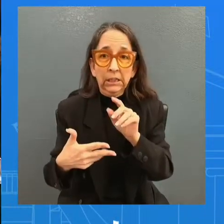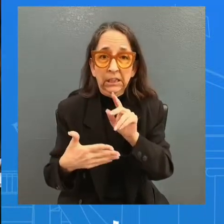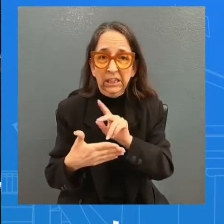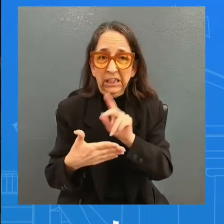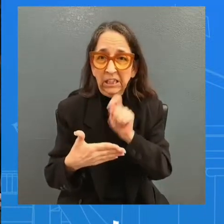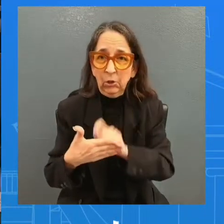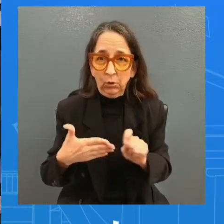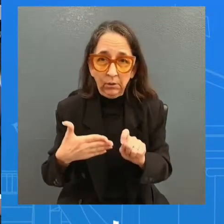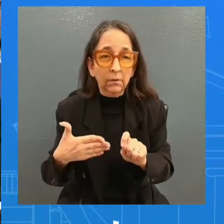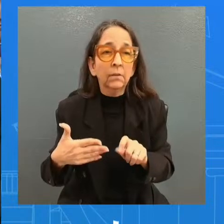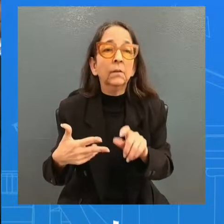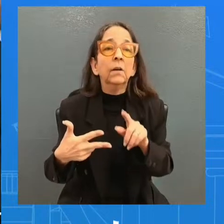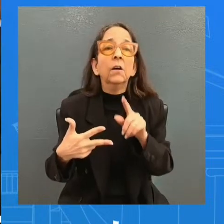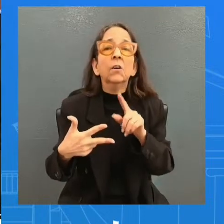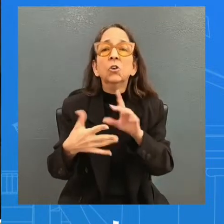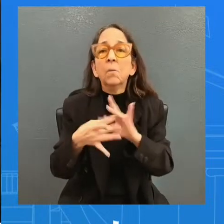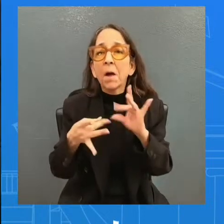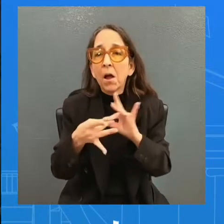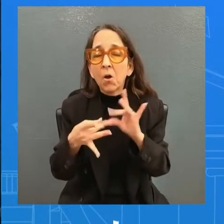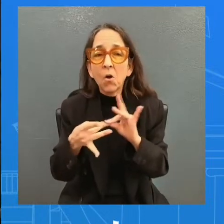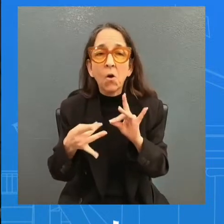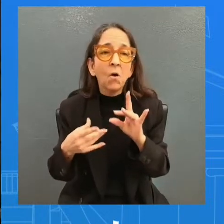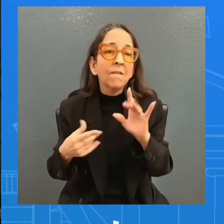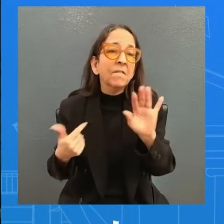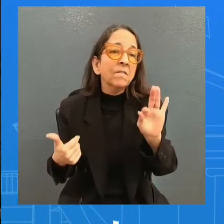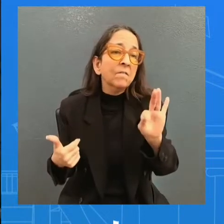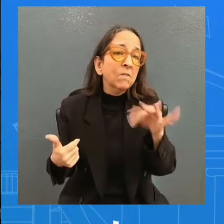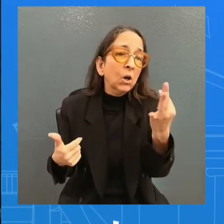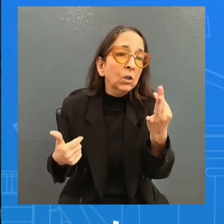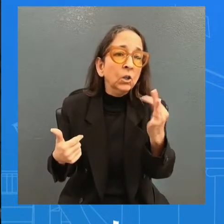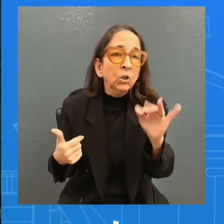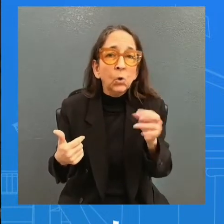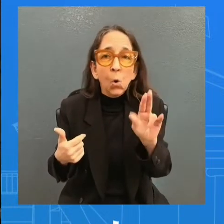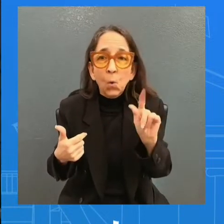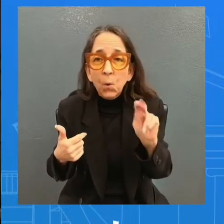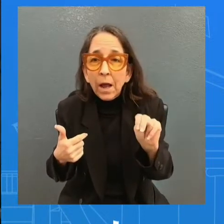and countering the ambitions of China with allies.